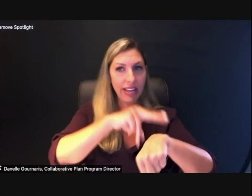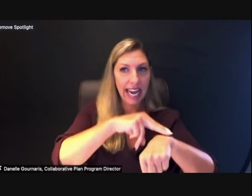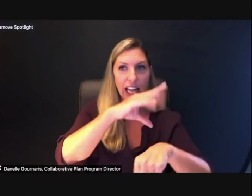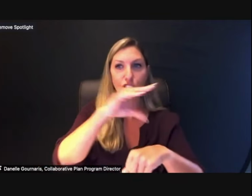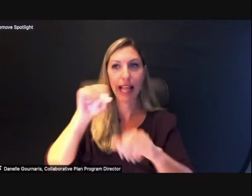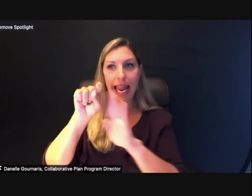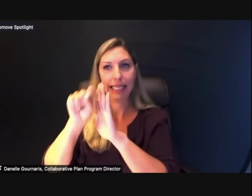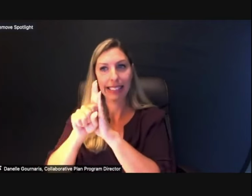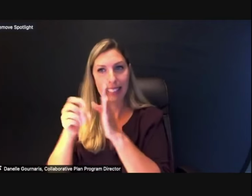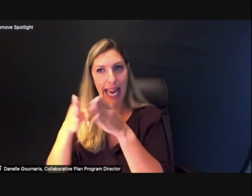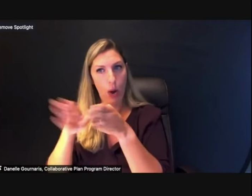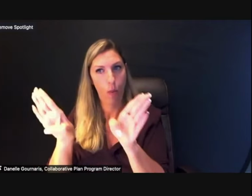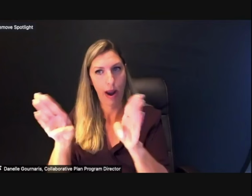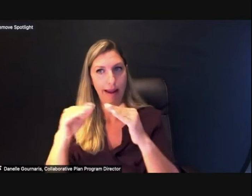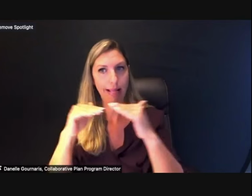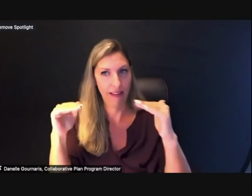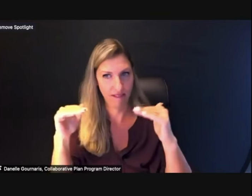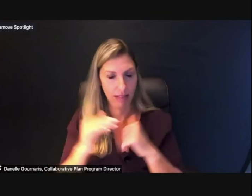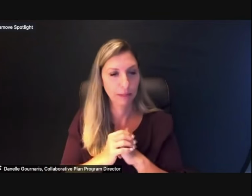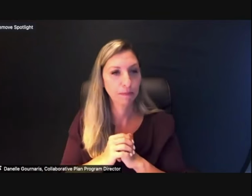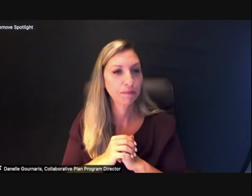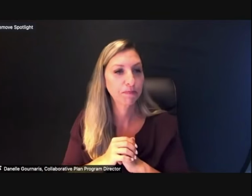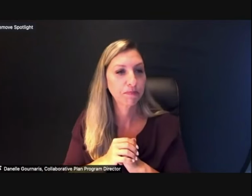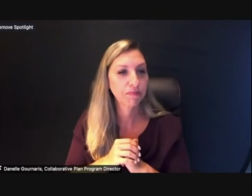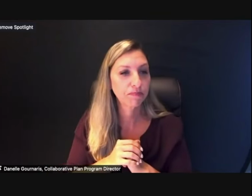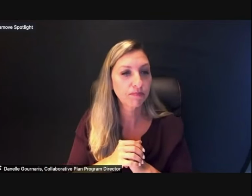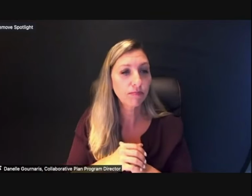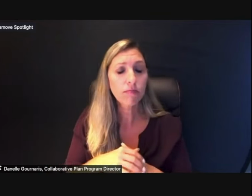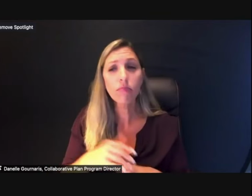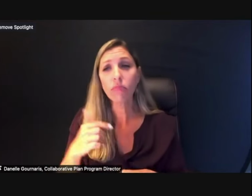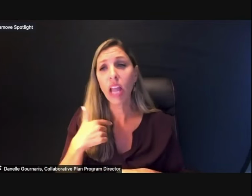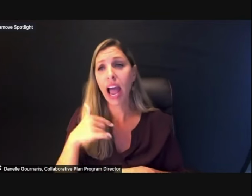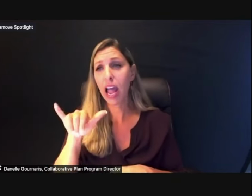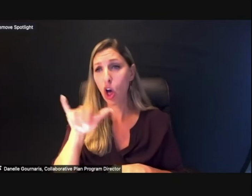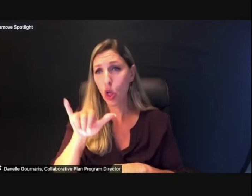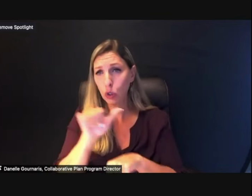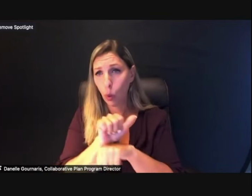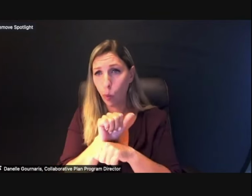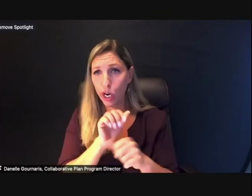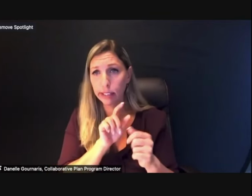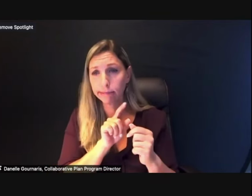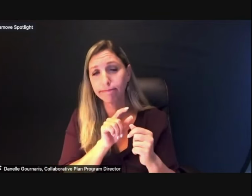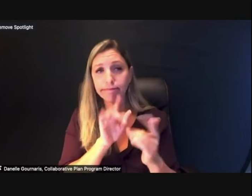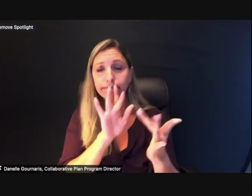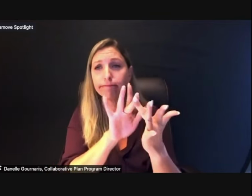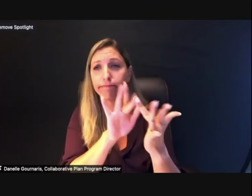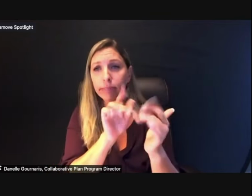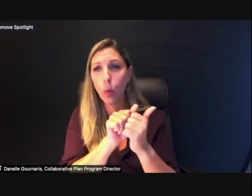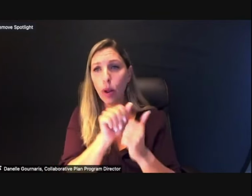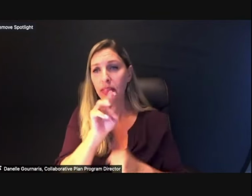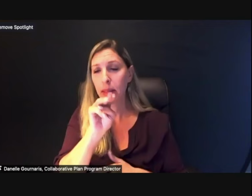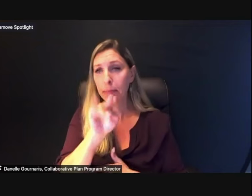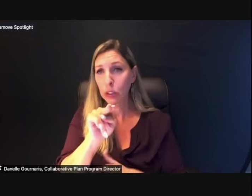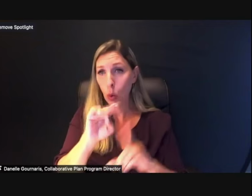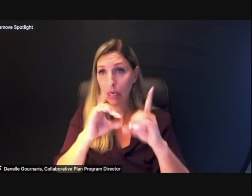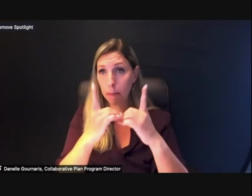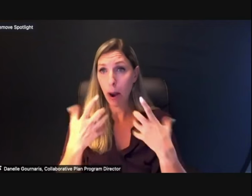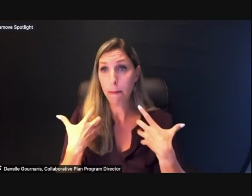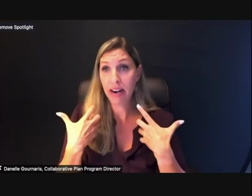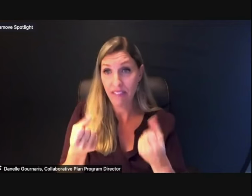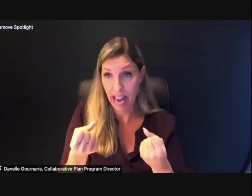a national and statewide level. I’ve also worked with the Minnesota Department